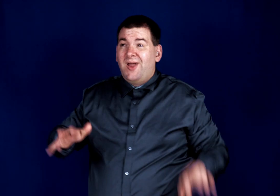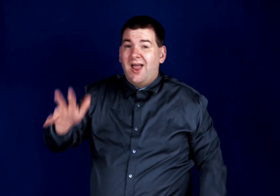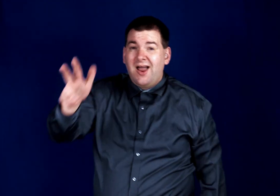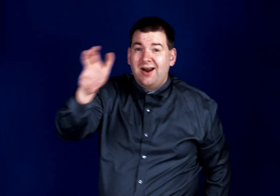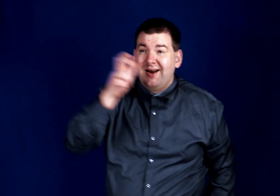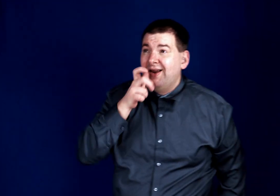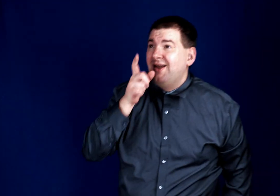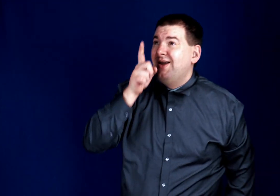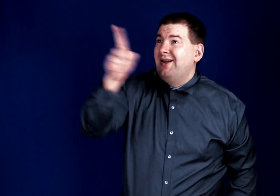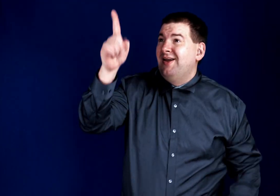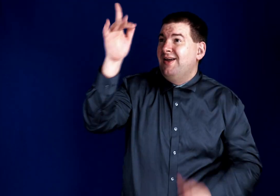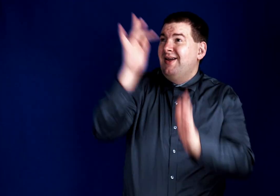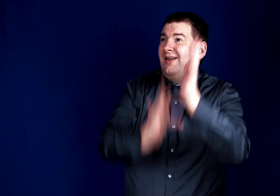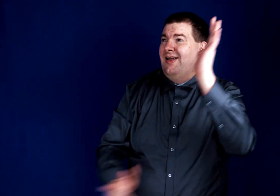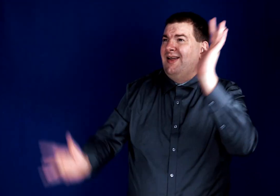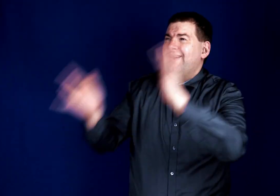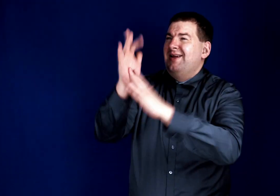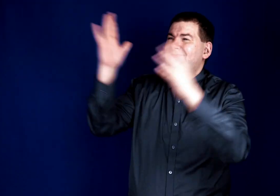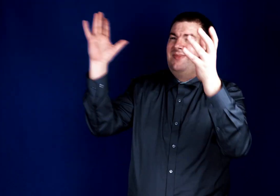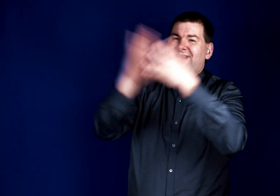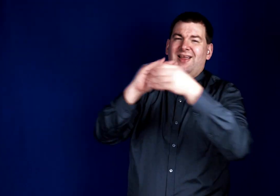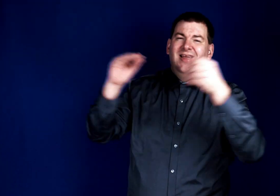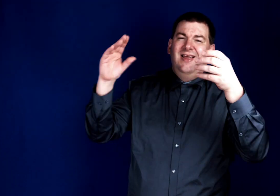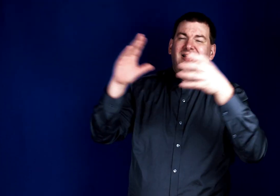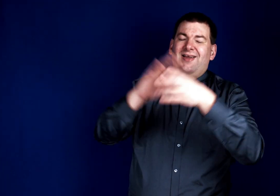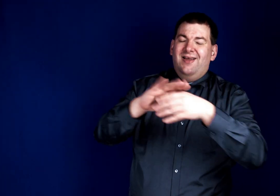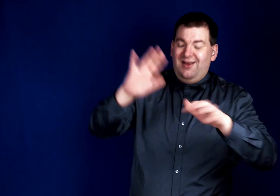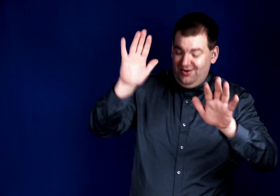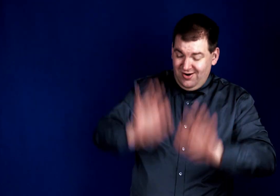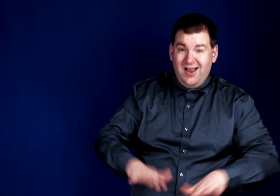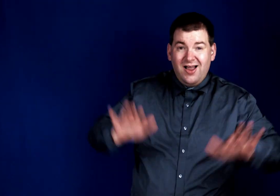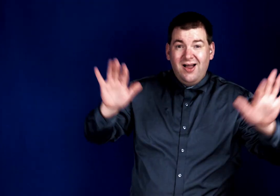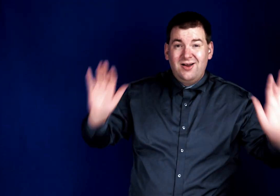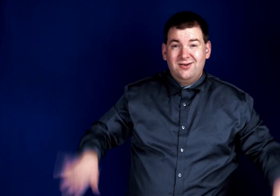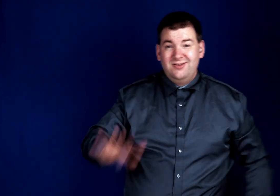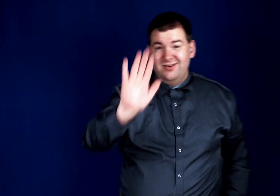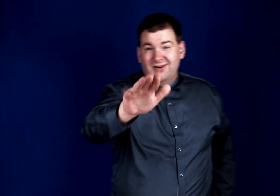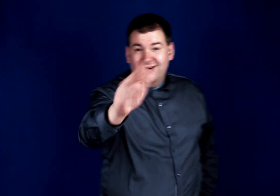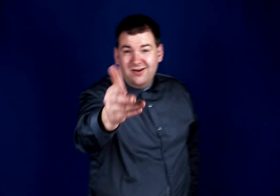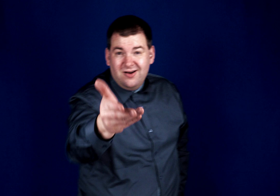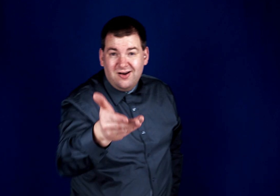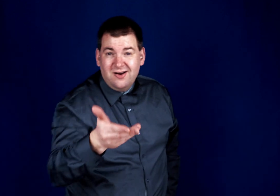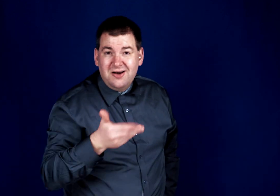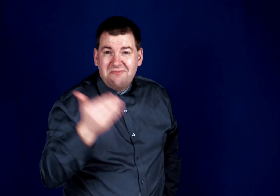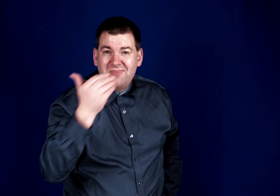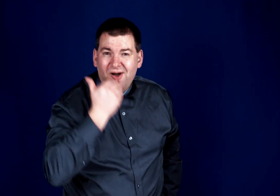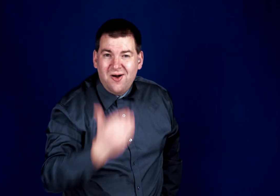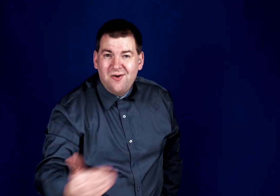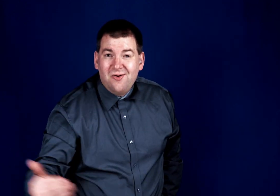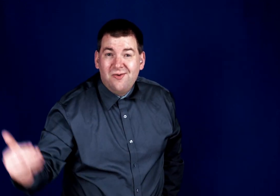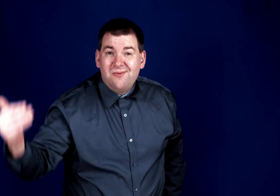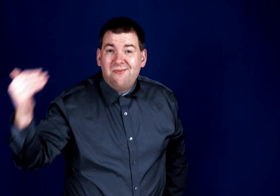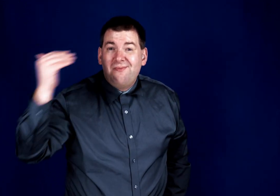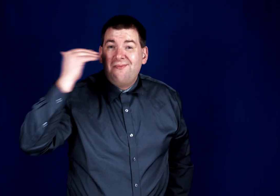And hear Him say, Child, welcome home